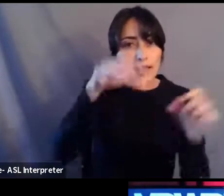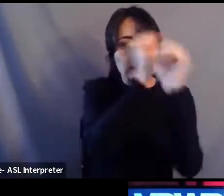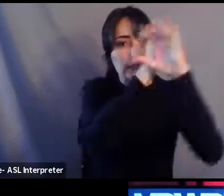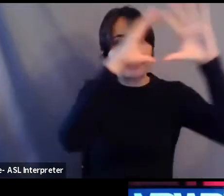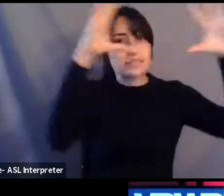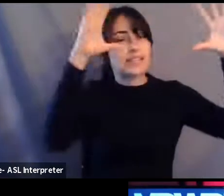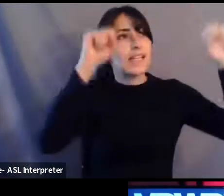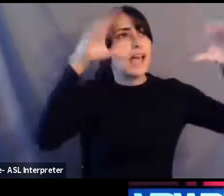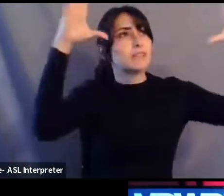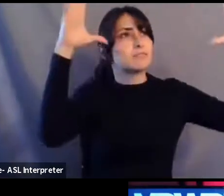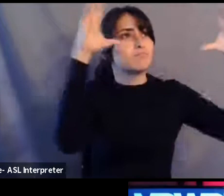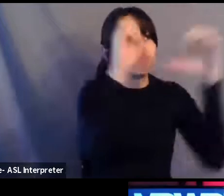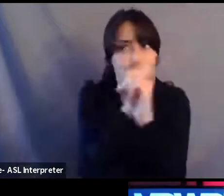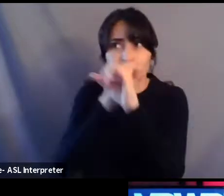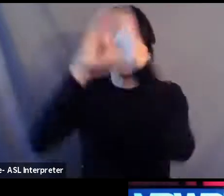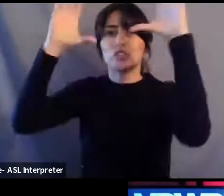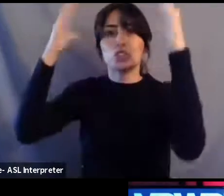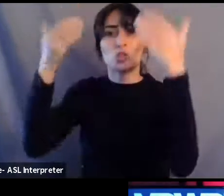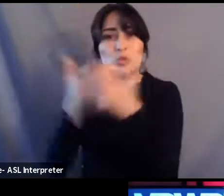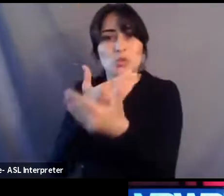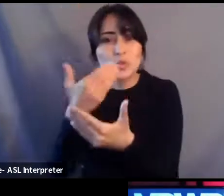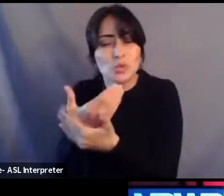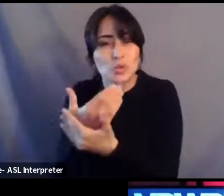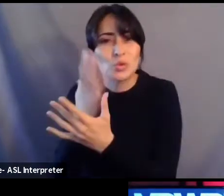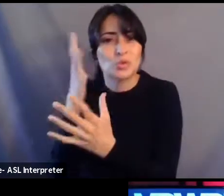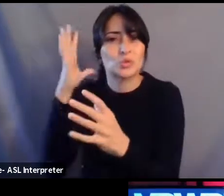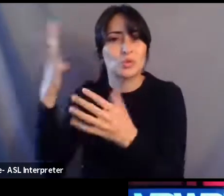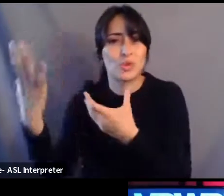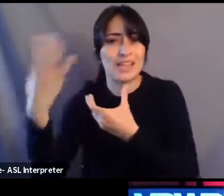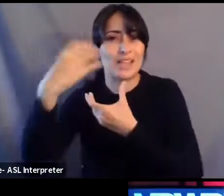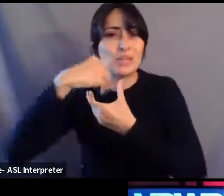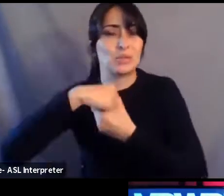Hispanic, Asian Pacific, and Indigenous and Native American experiences?